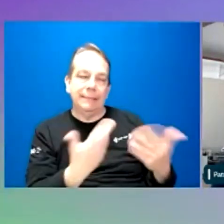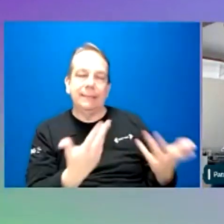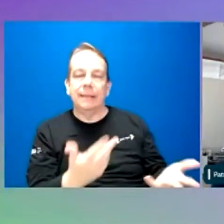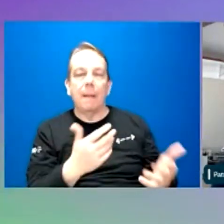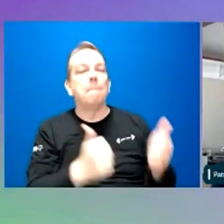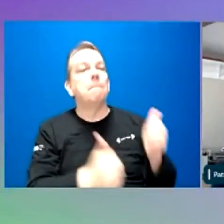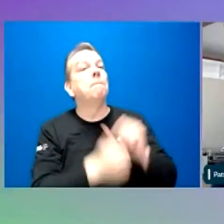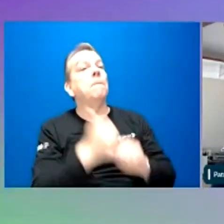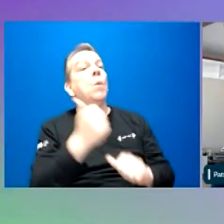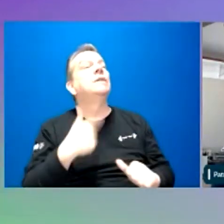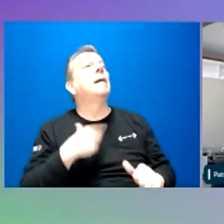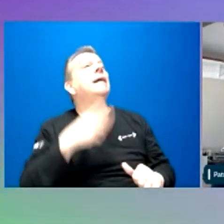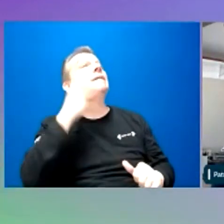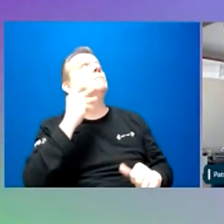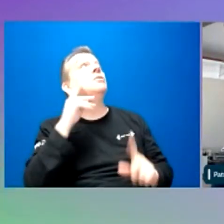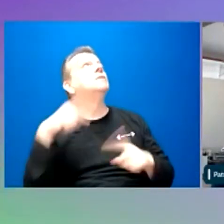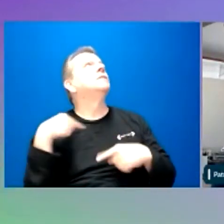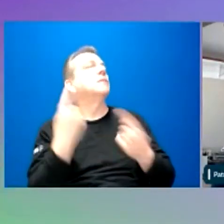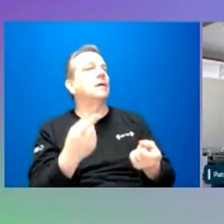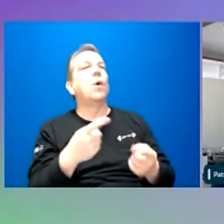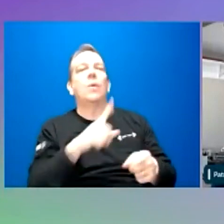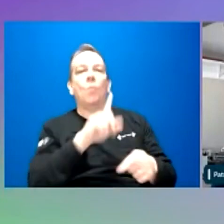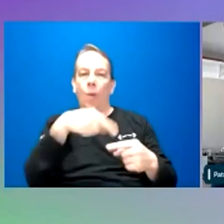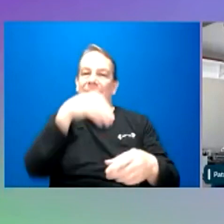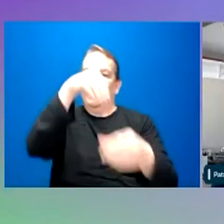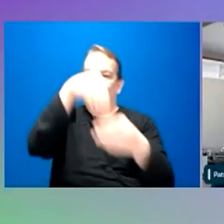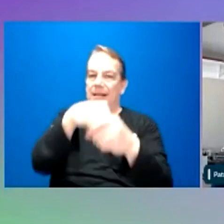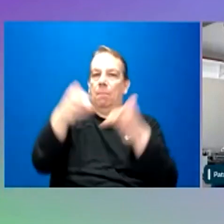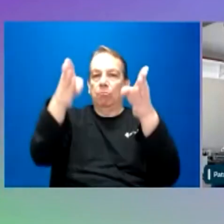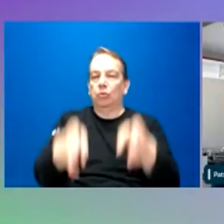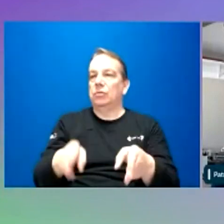in the office. You're going to have to look towards teams or